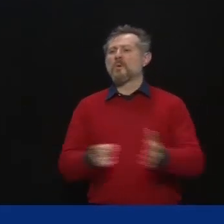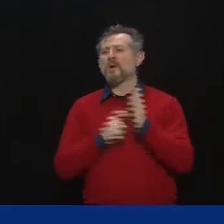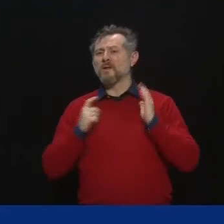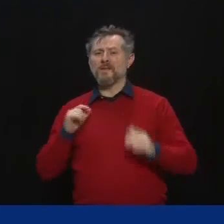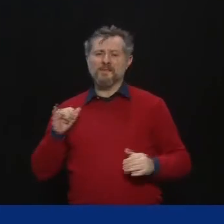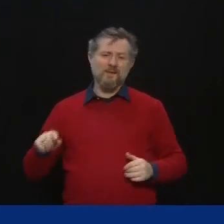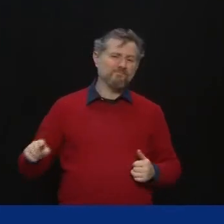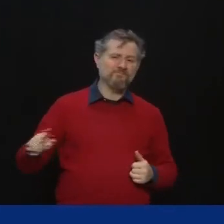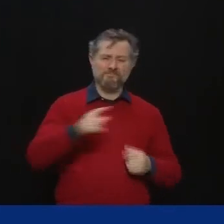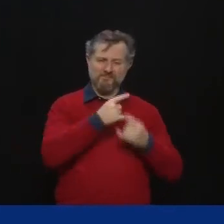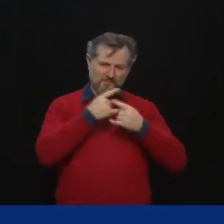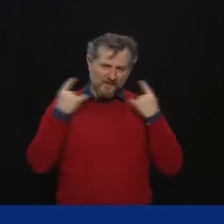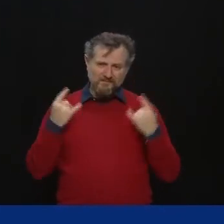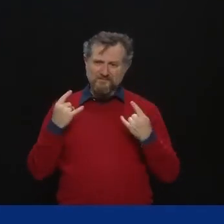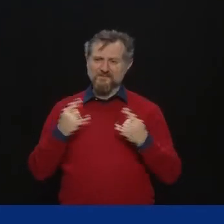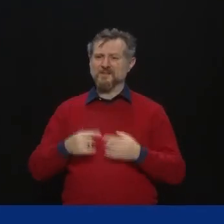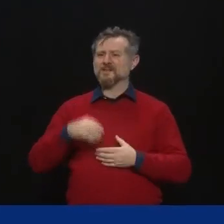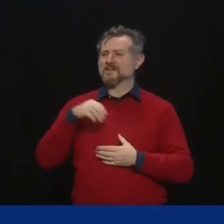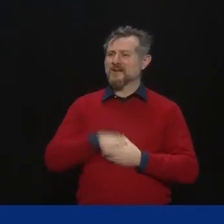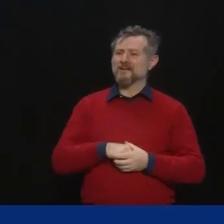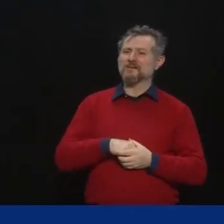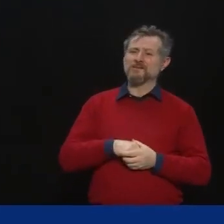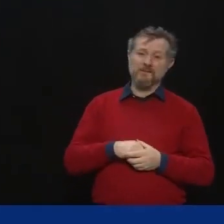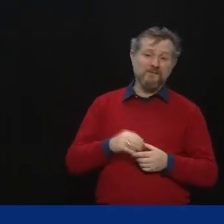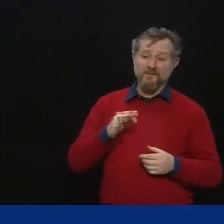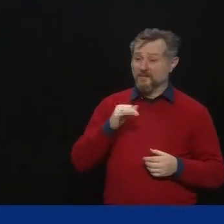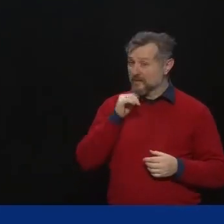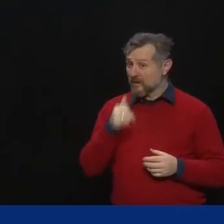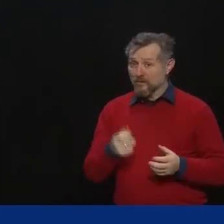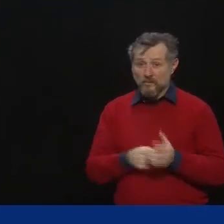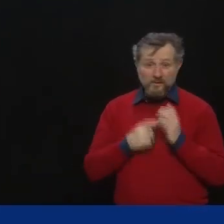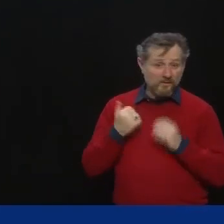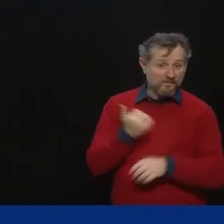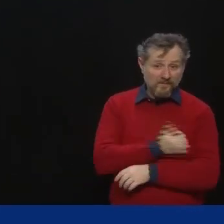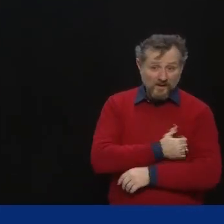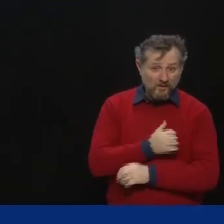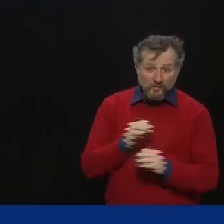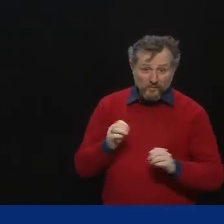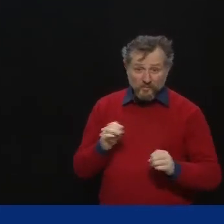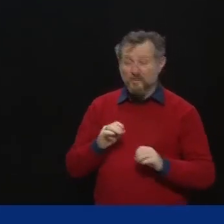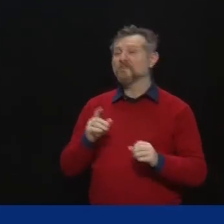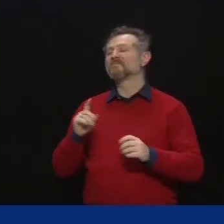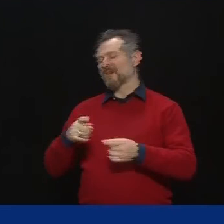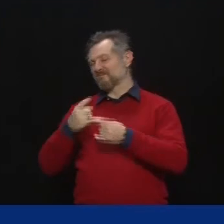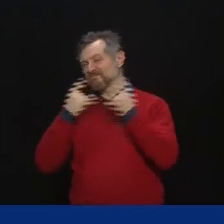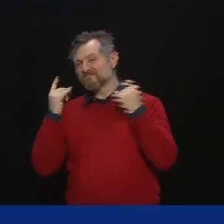PERSONNEL AND WE ARE ENGAGED. THIS IS OUR POLICY.